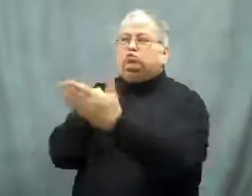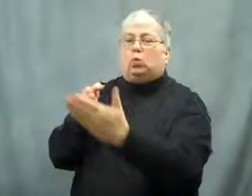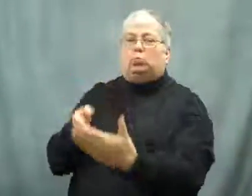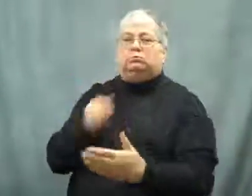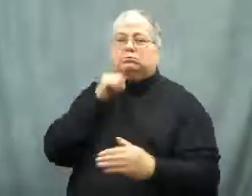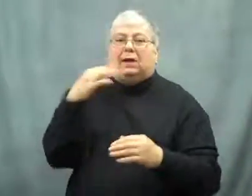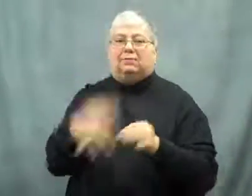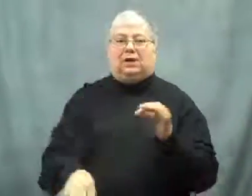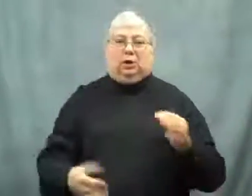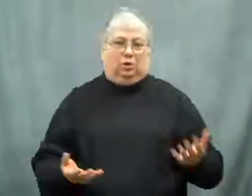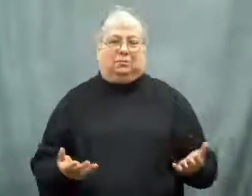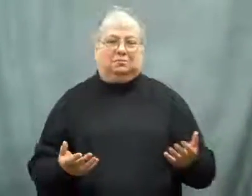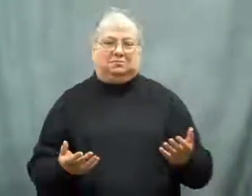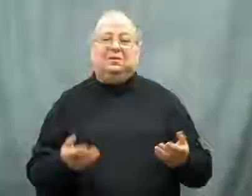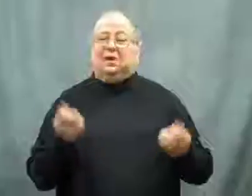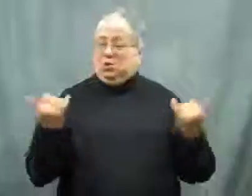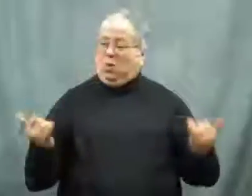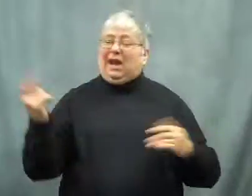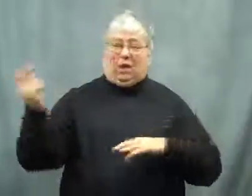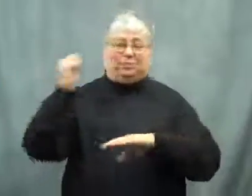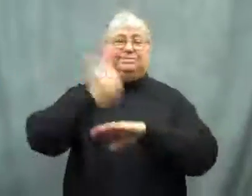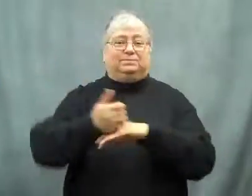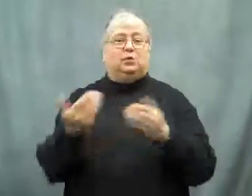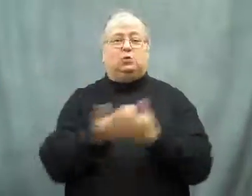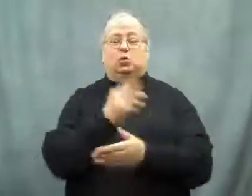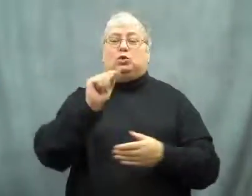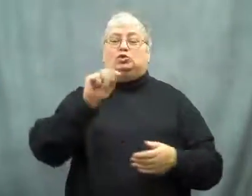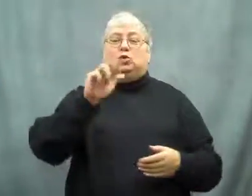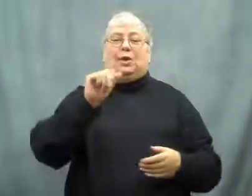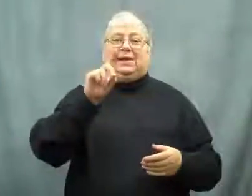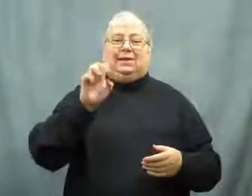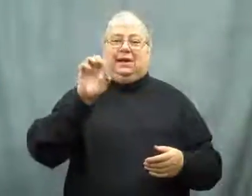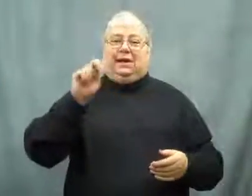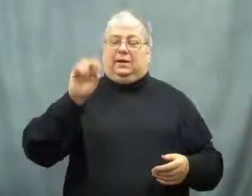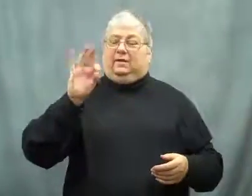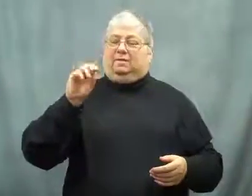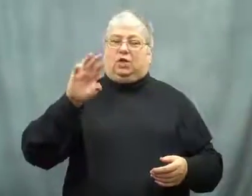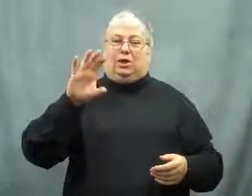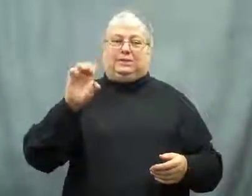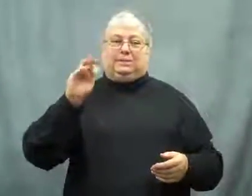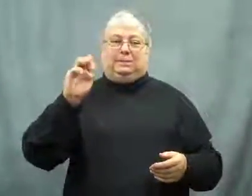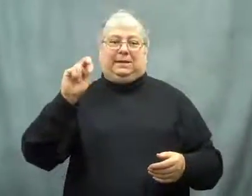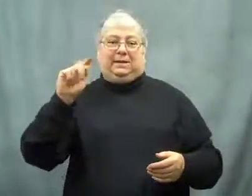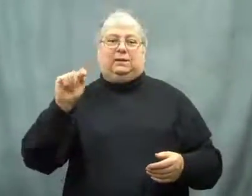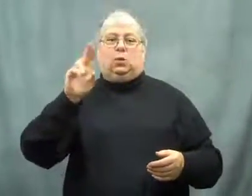President Obama pledge to sue those who did so.